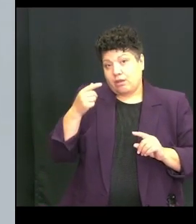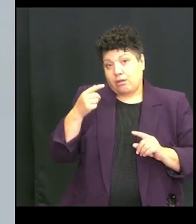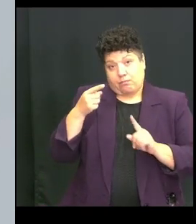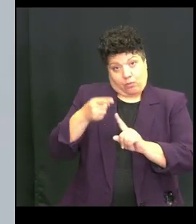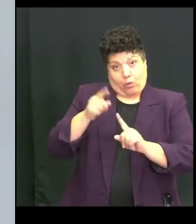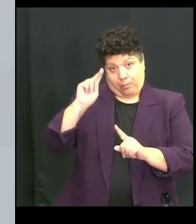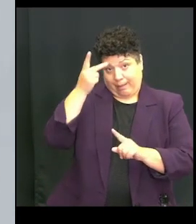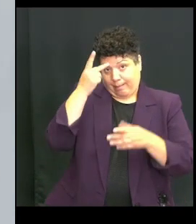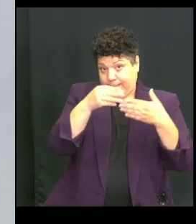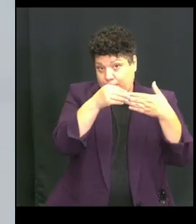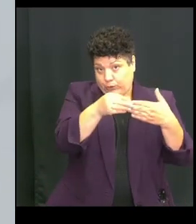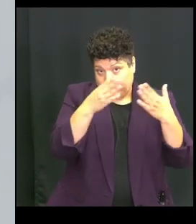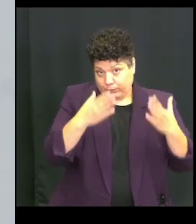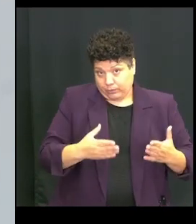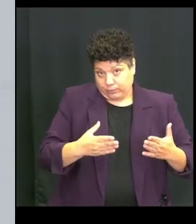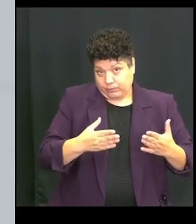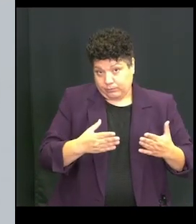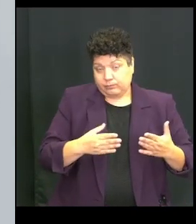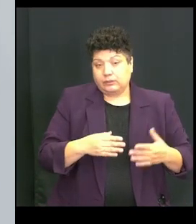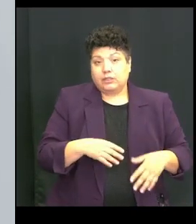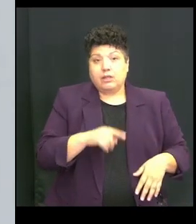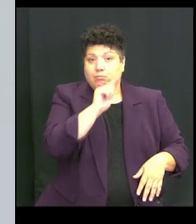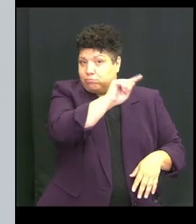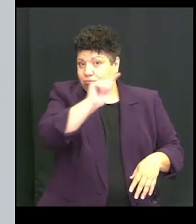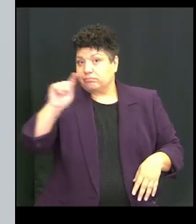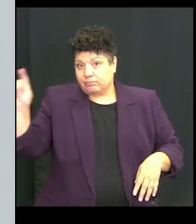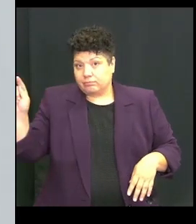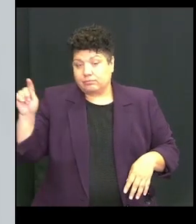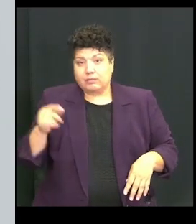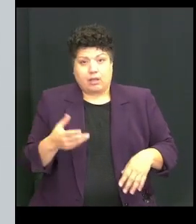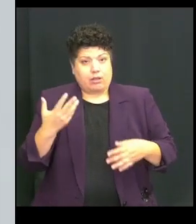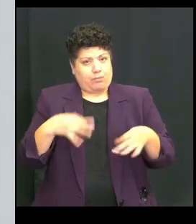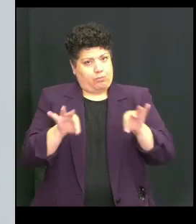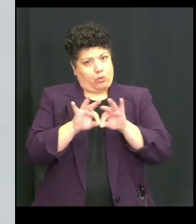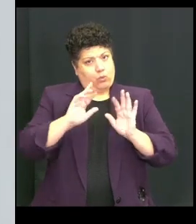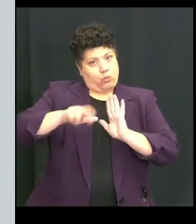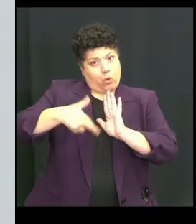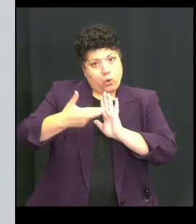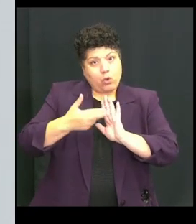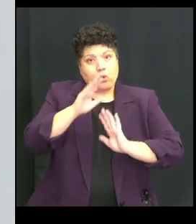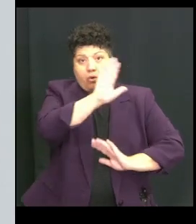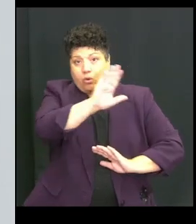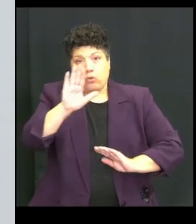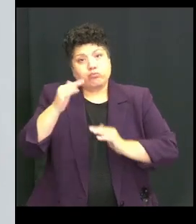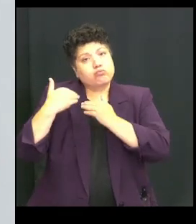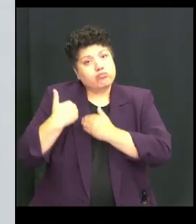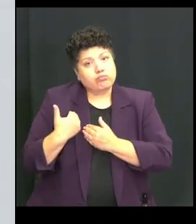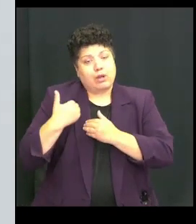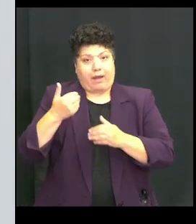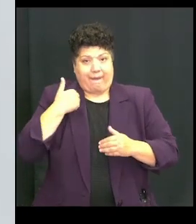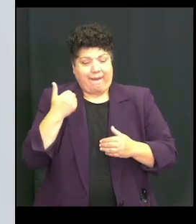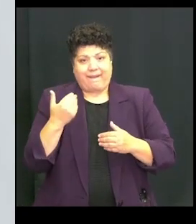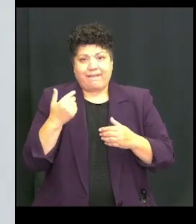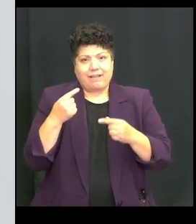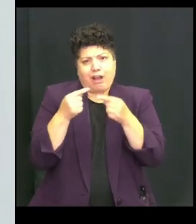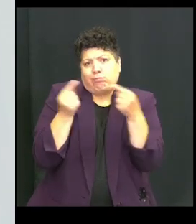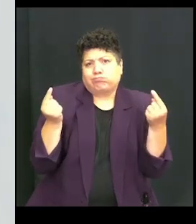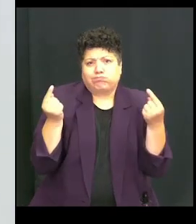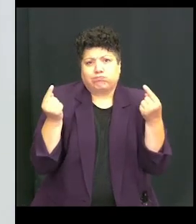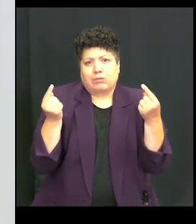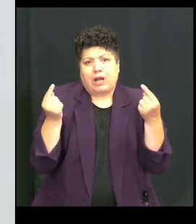and they do play a crucial role in deescalating some of the divides, are there examples,